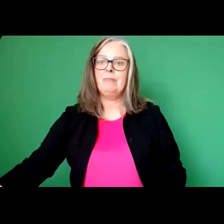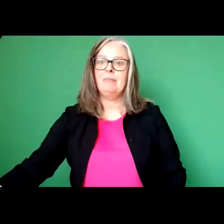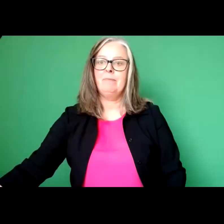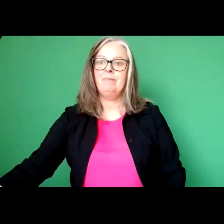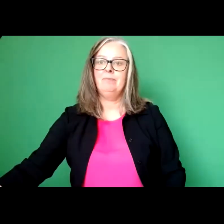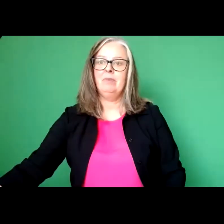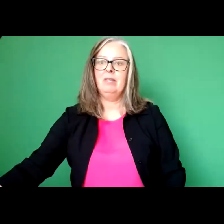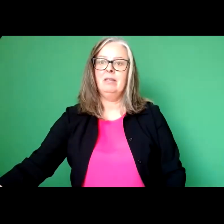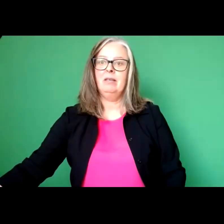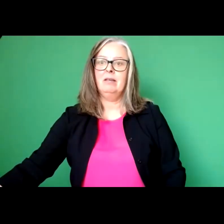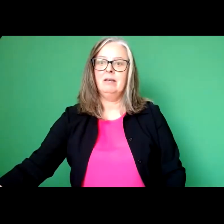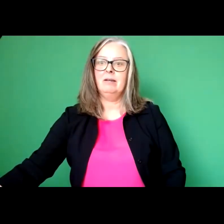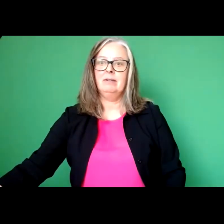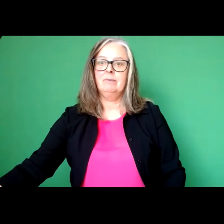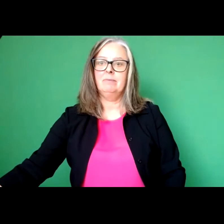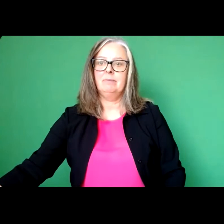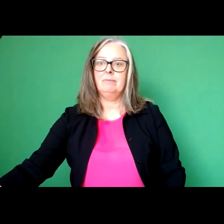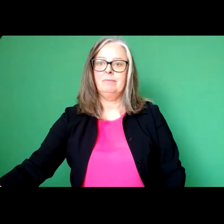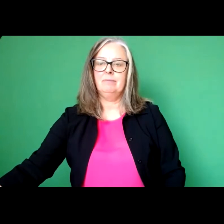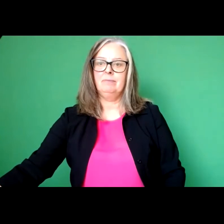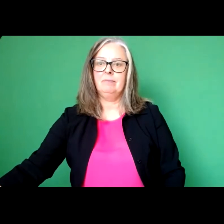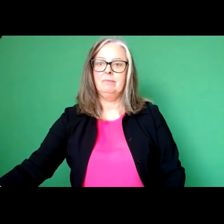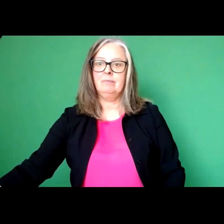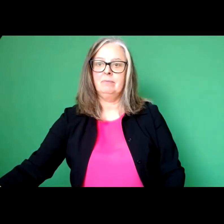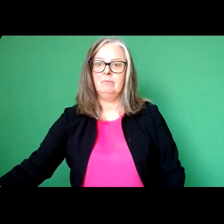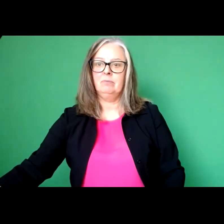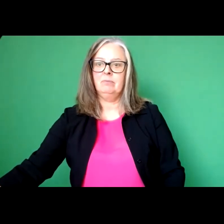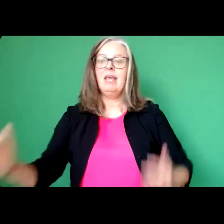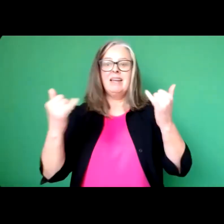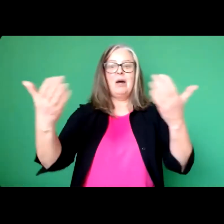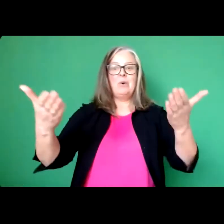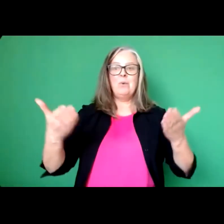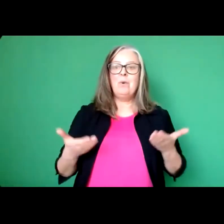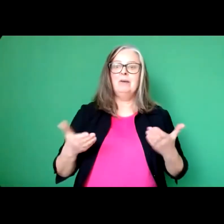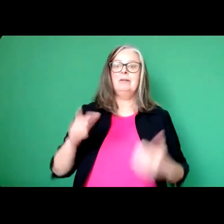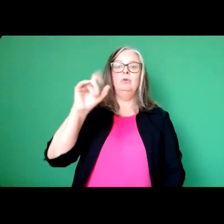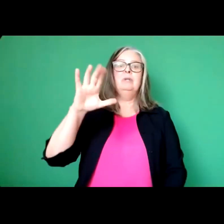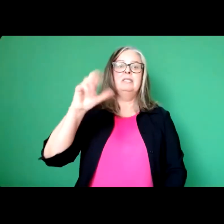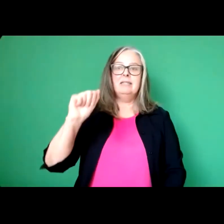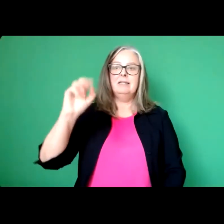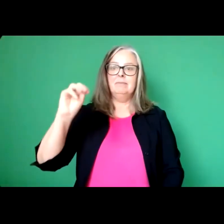the assistant director of manitoba's accessibility compliance secretariat which monitors and oversees